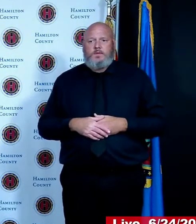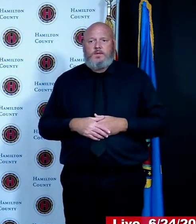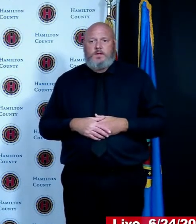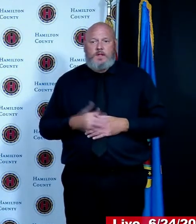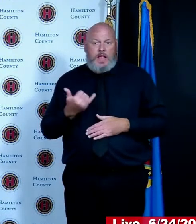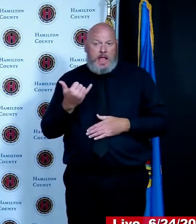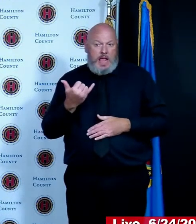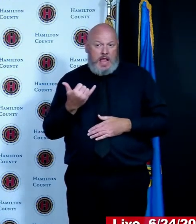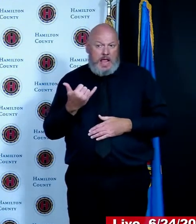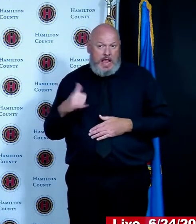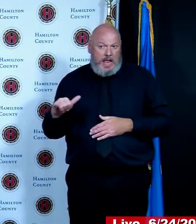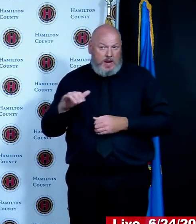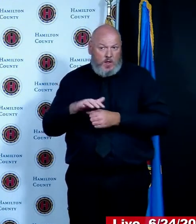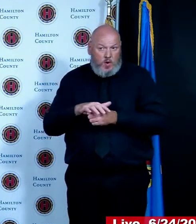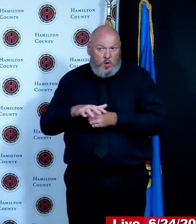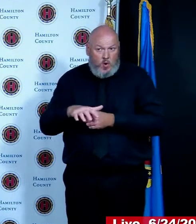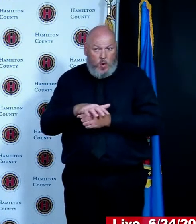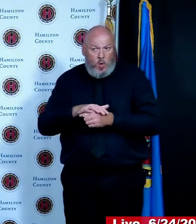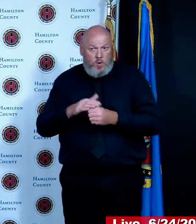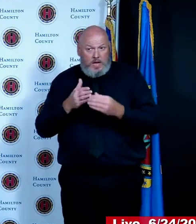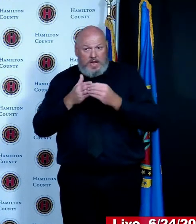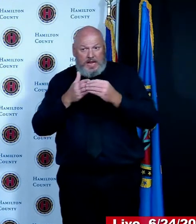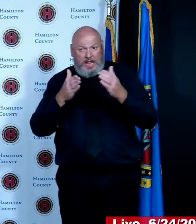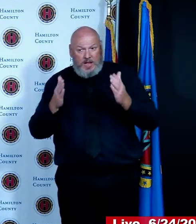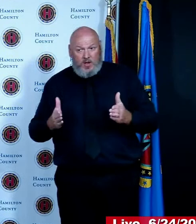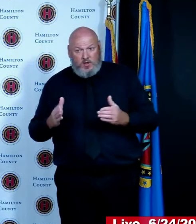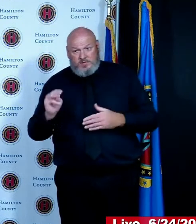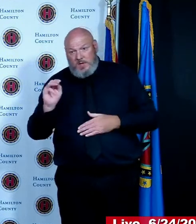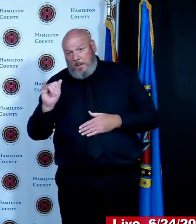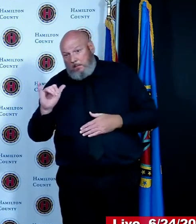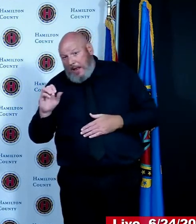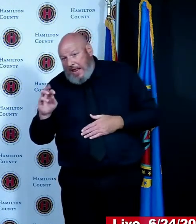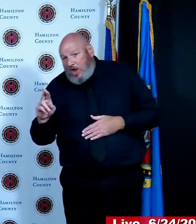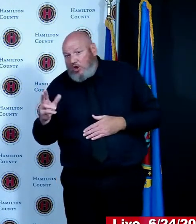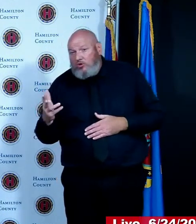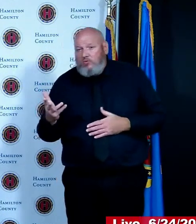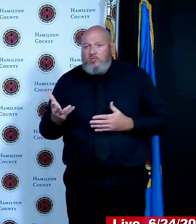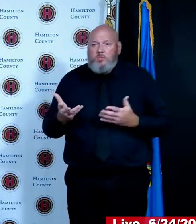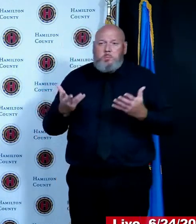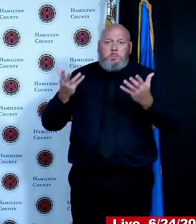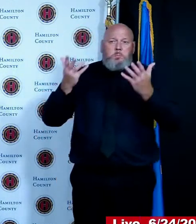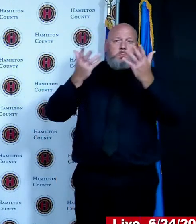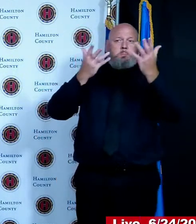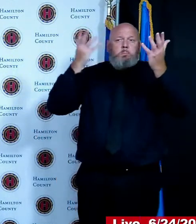discussing any kind of imposition of new restrictions or regulations locally to